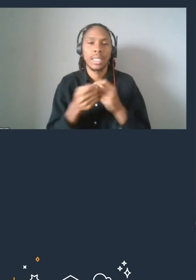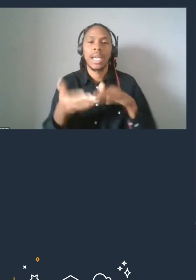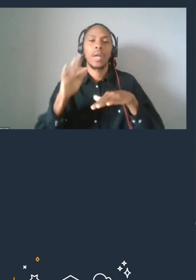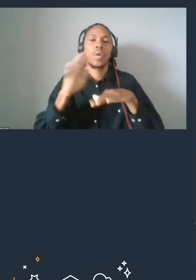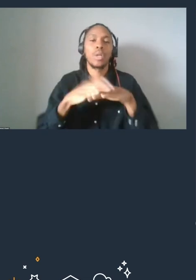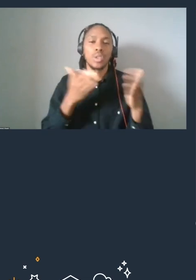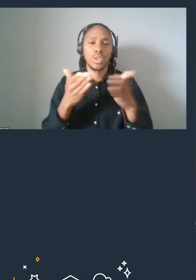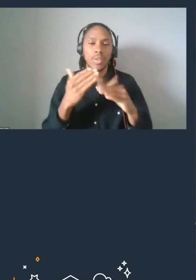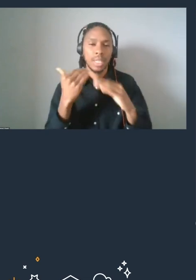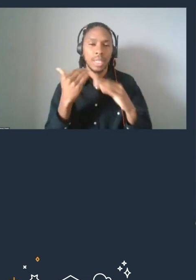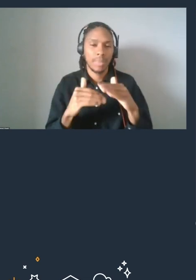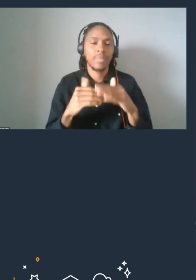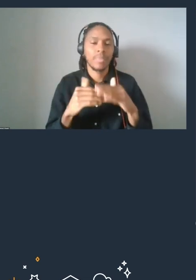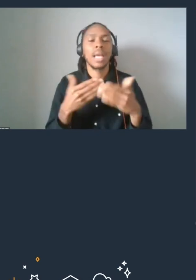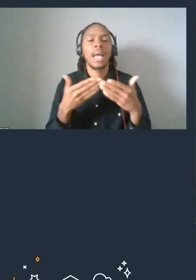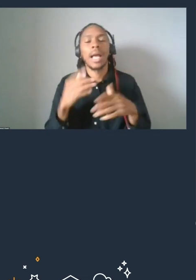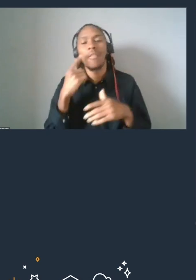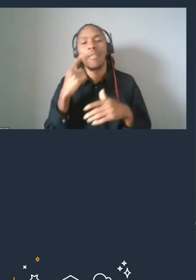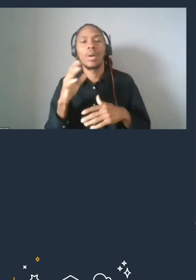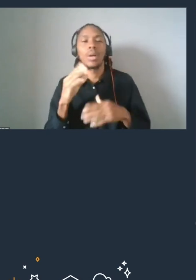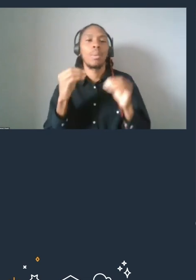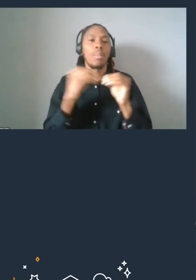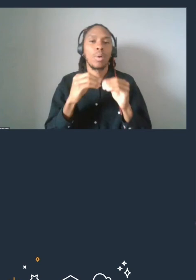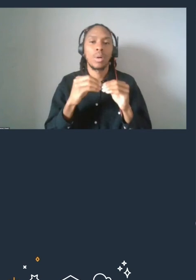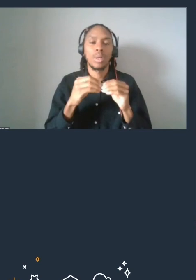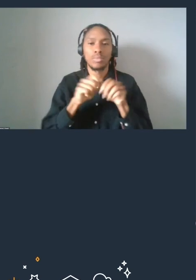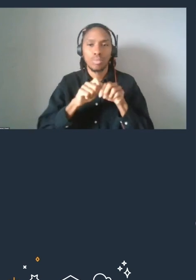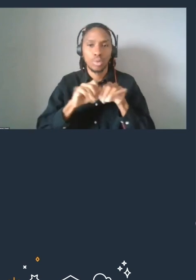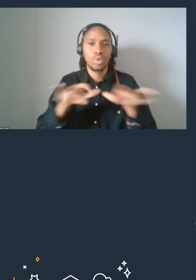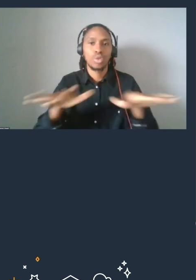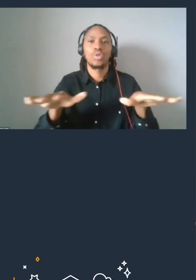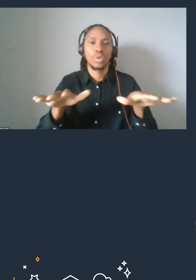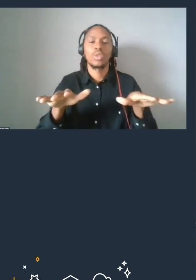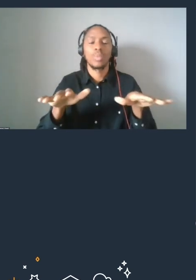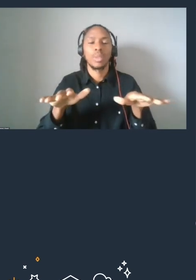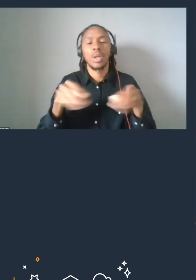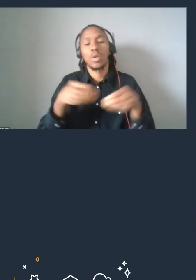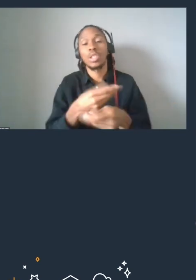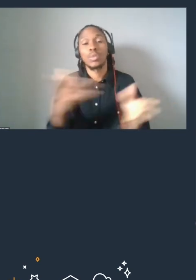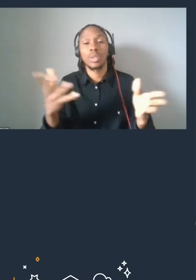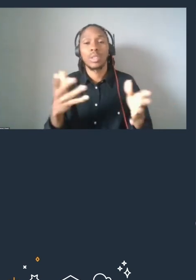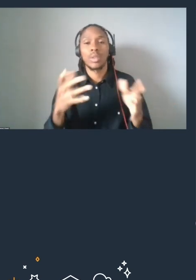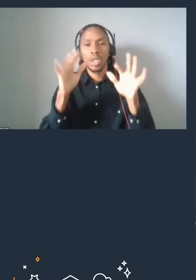This allows for more distribution of the Snow devices equally, and we want,